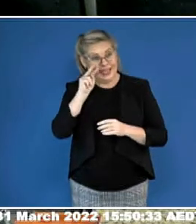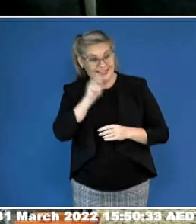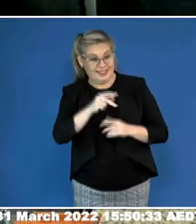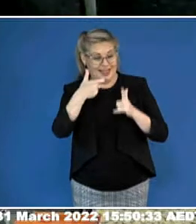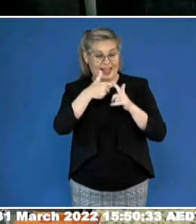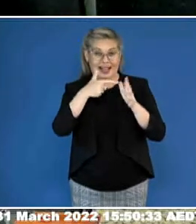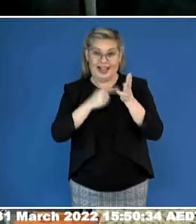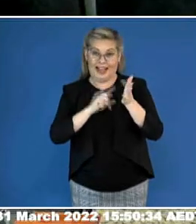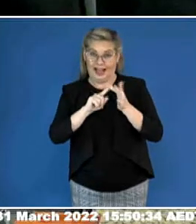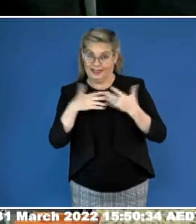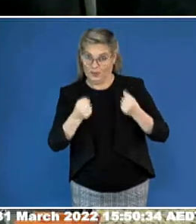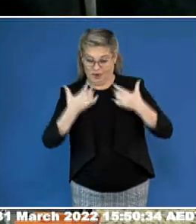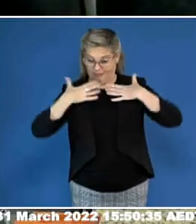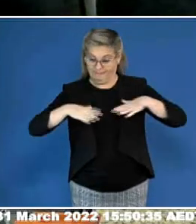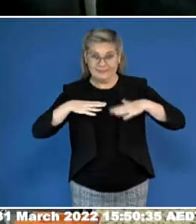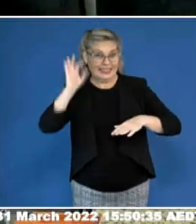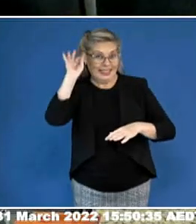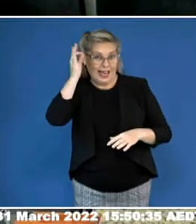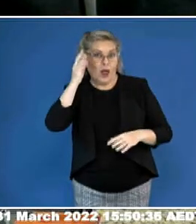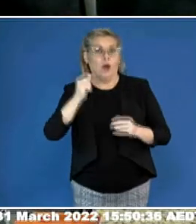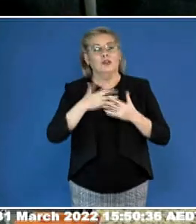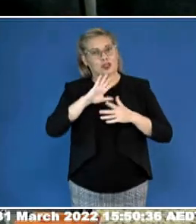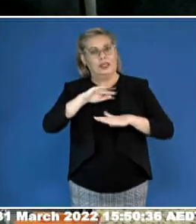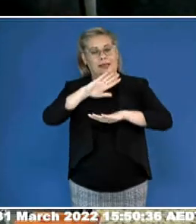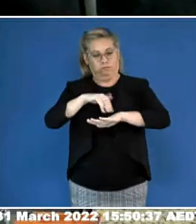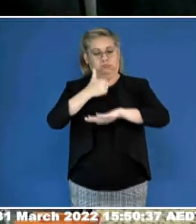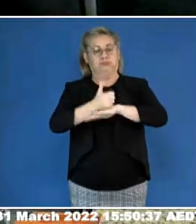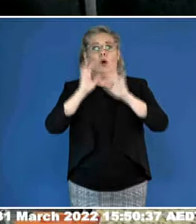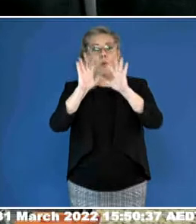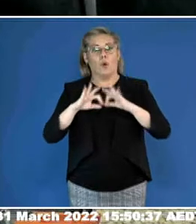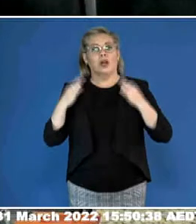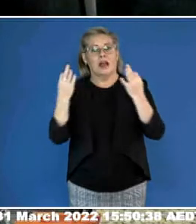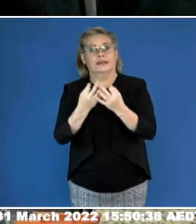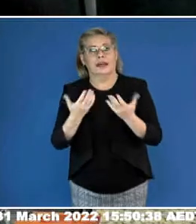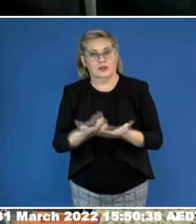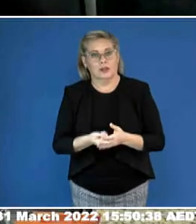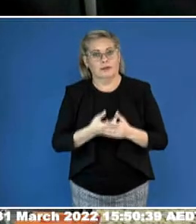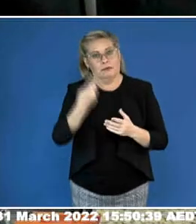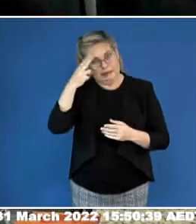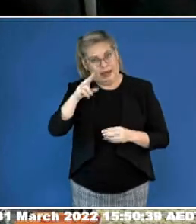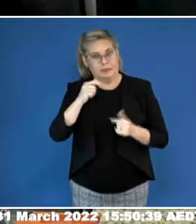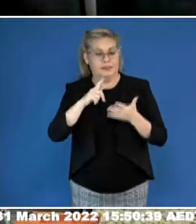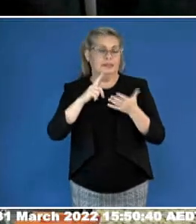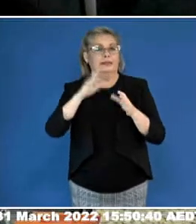Ladybugs. Katie has made her oath and affirmations before coming on screen and so